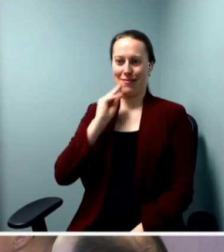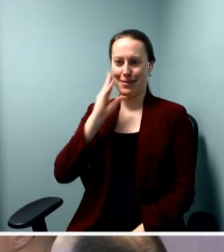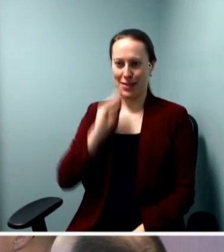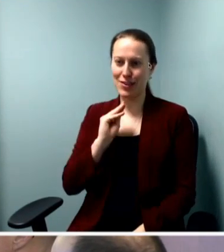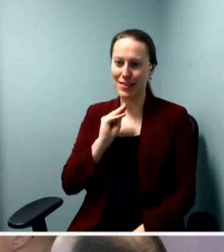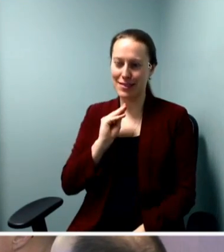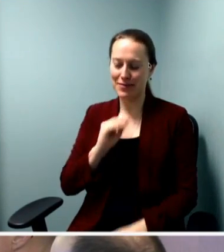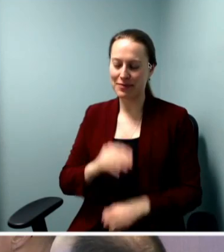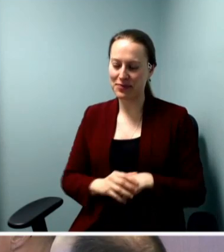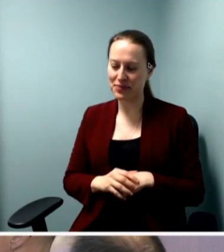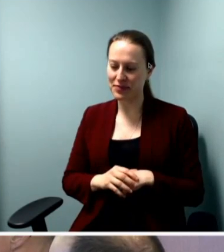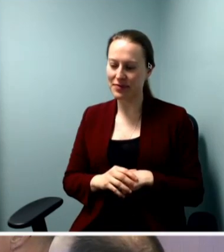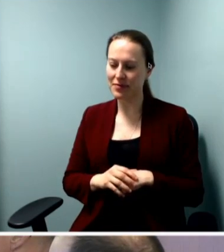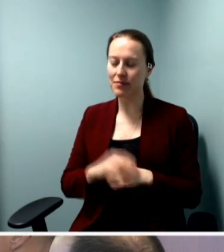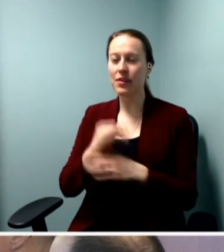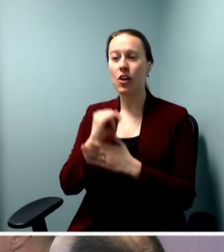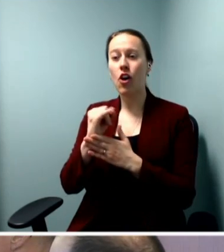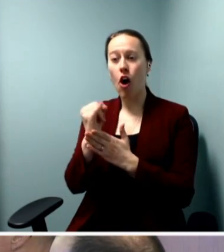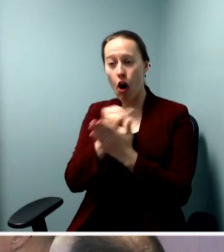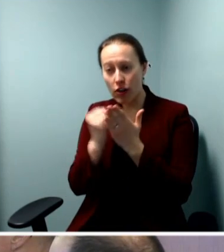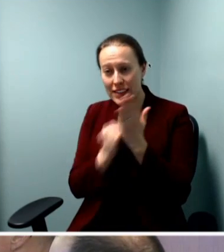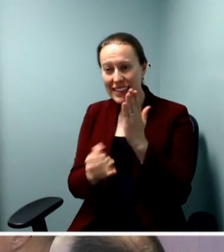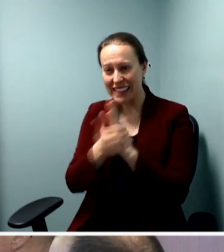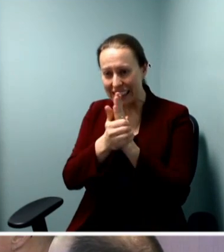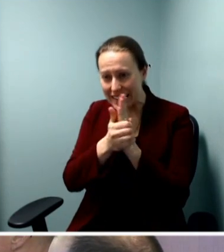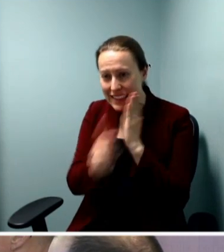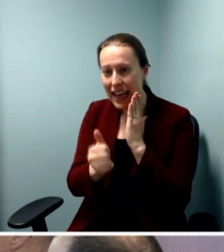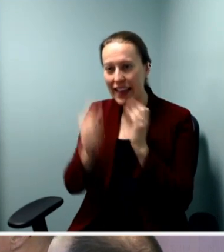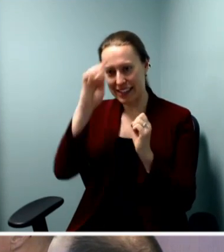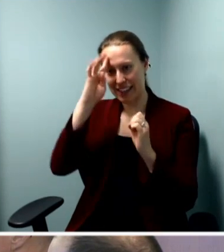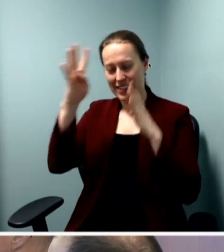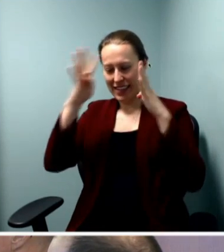Artistic talent and innovation are not the province of an elite few.